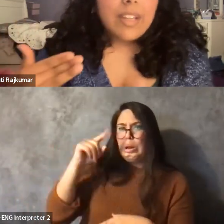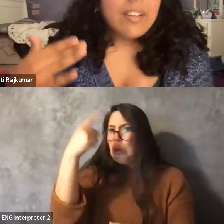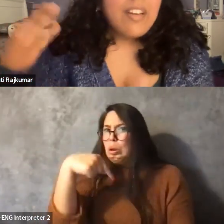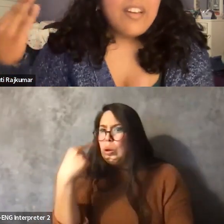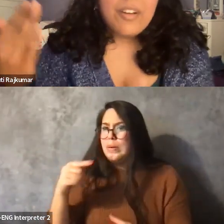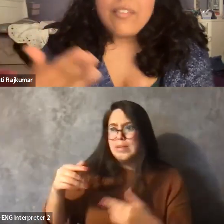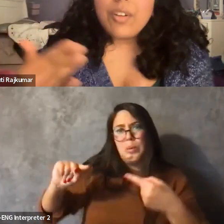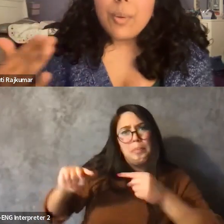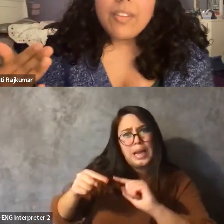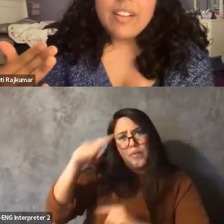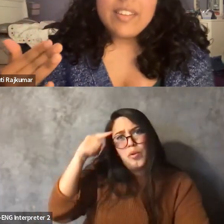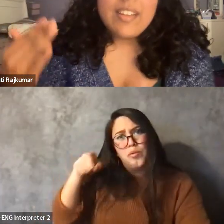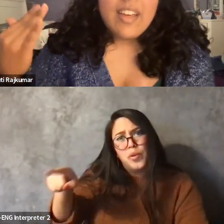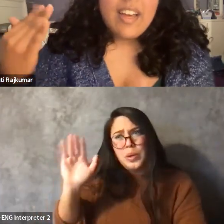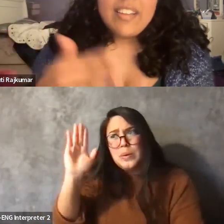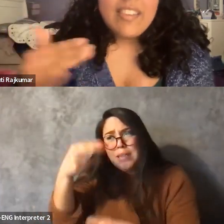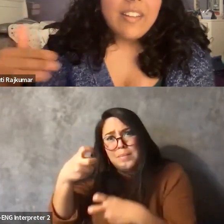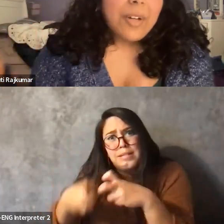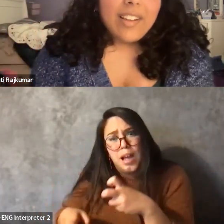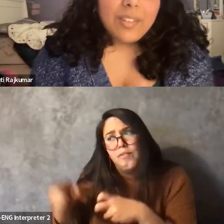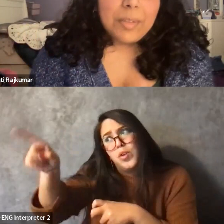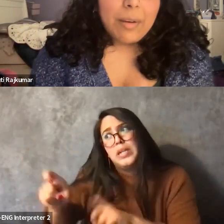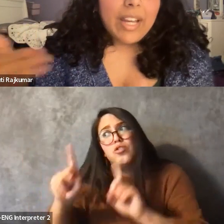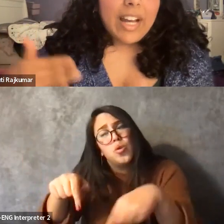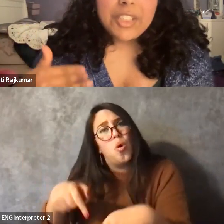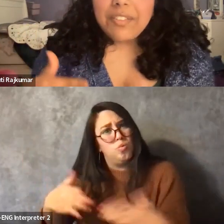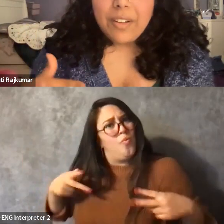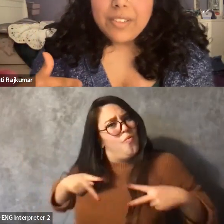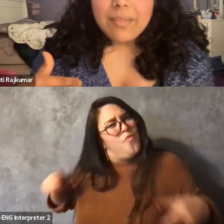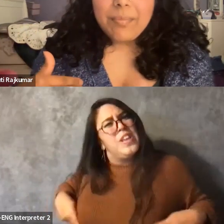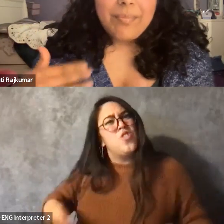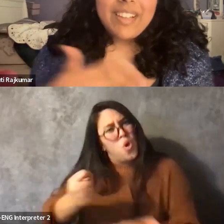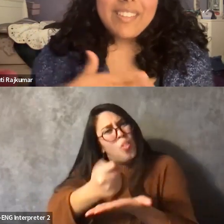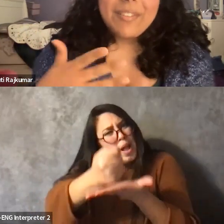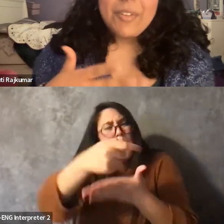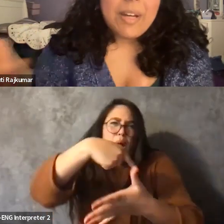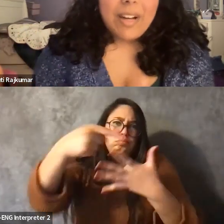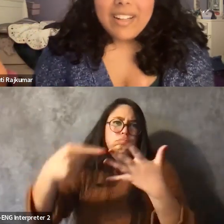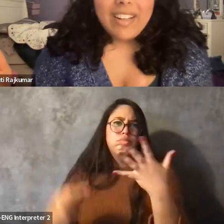You're going to have to do all this, and yet, they never asked me how I actually felt, because it was my body.